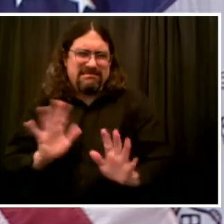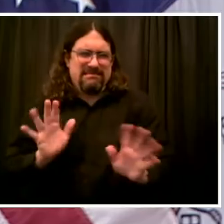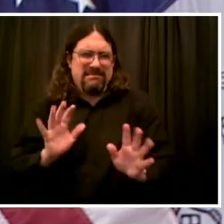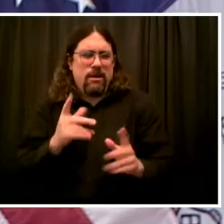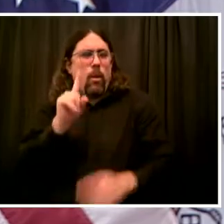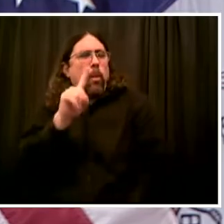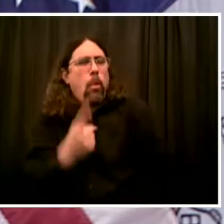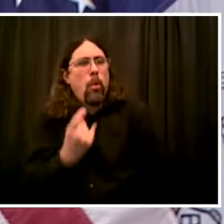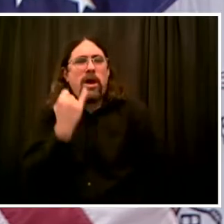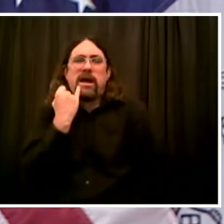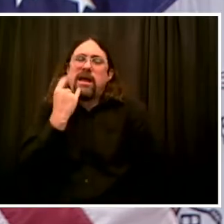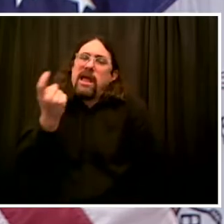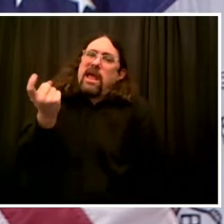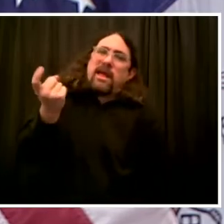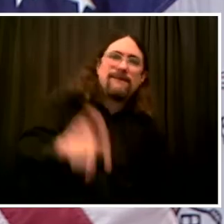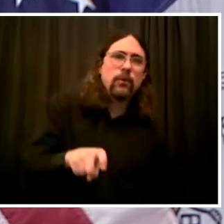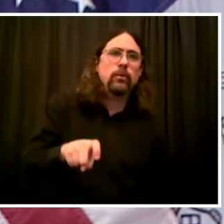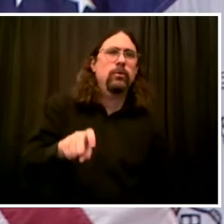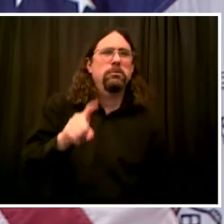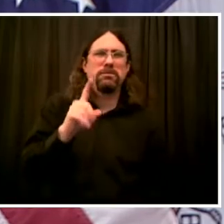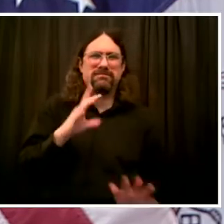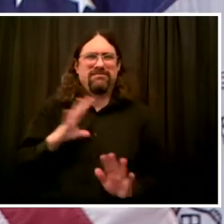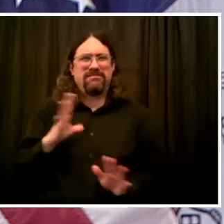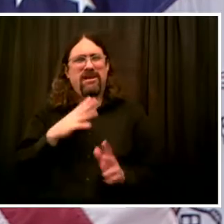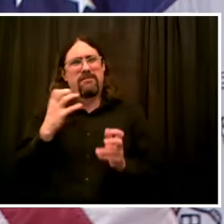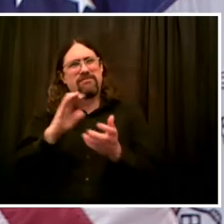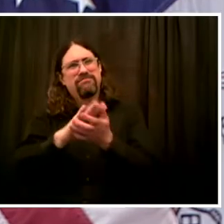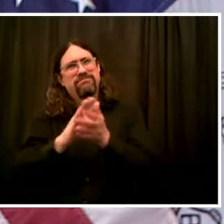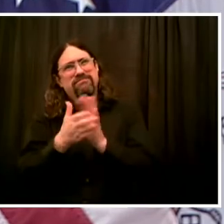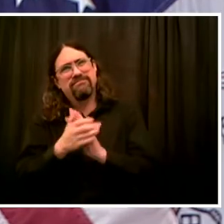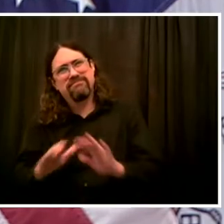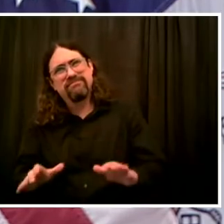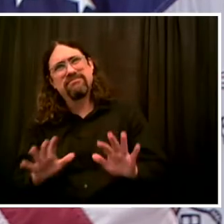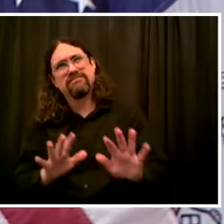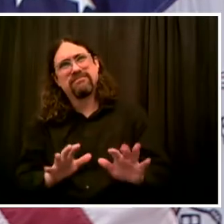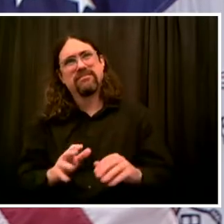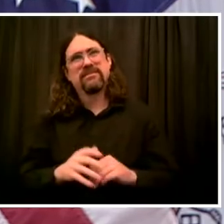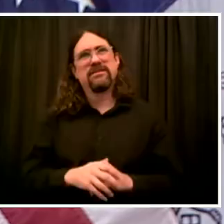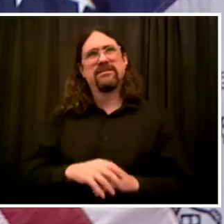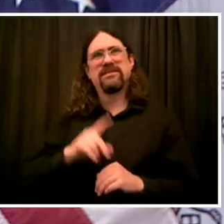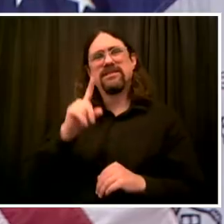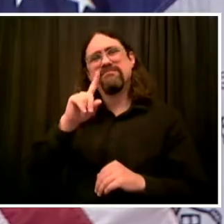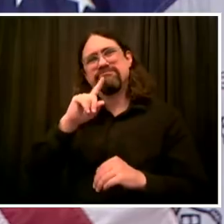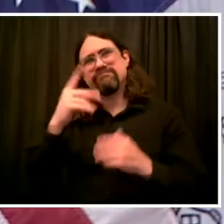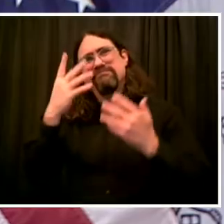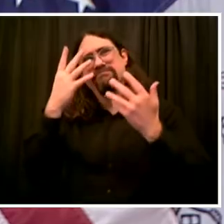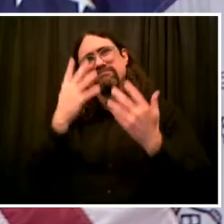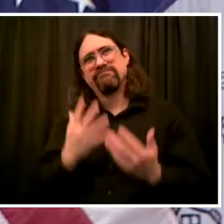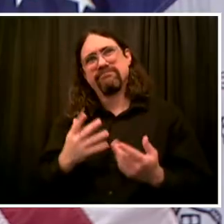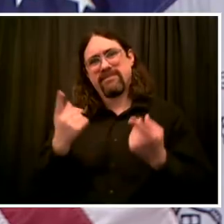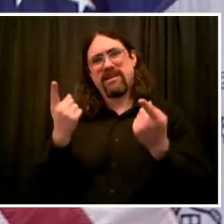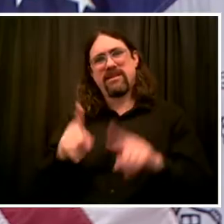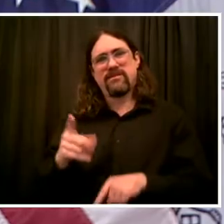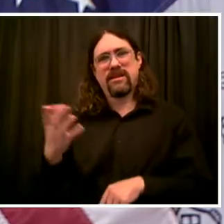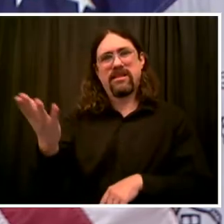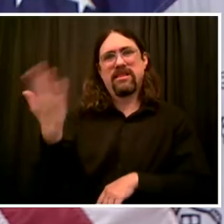DEEPLY TROUBLING. WE SAW ANOTHER VIDEO LAST NIGHT AND LIKE EVERY HUMAN TSIUIATON,